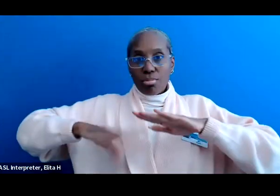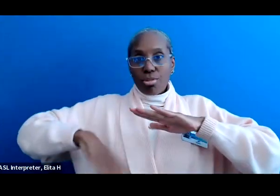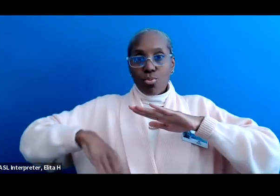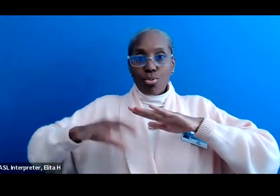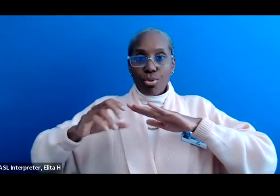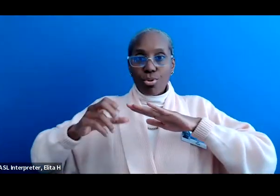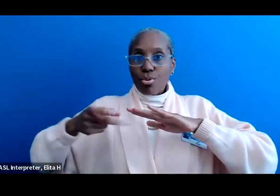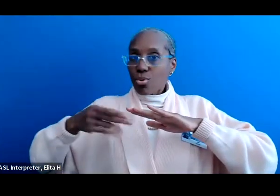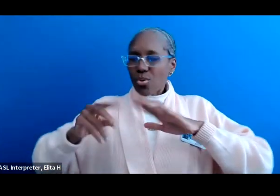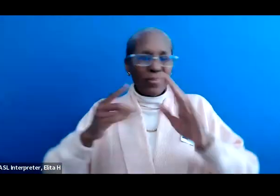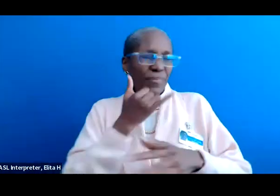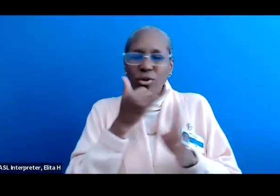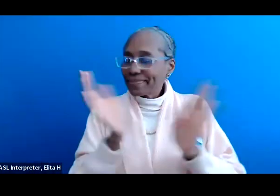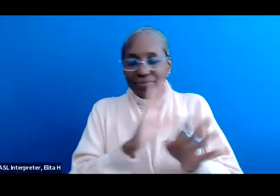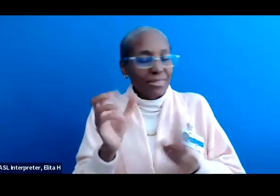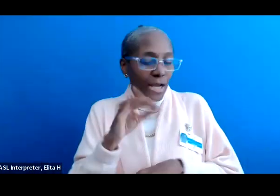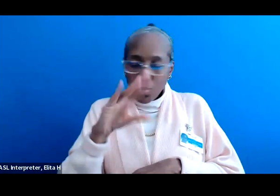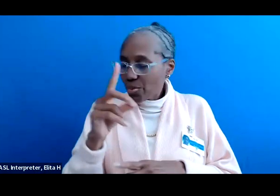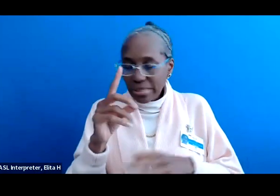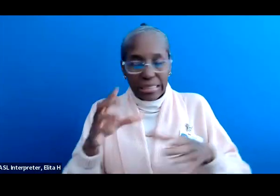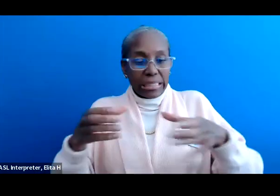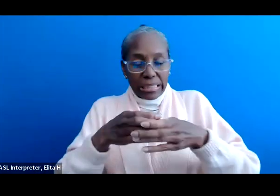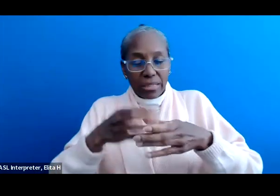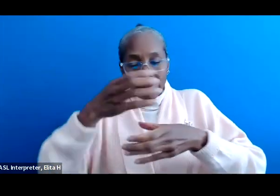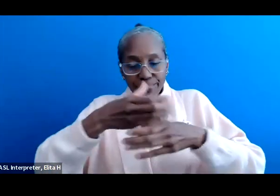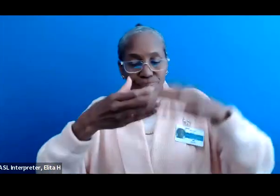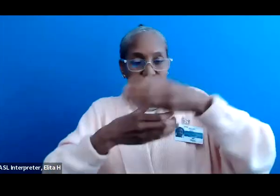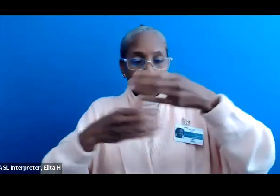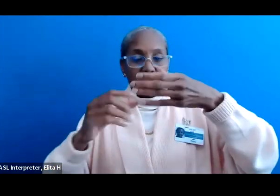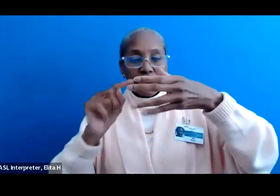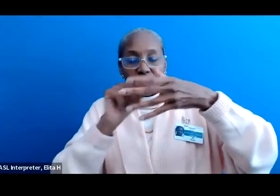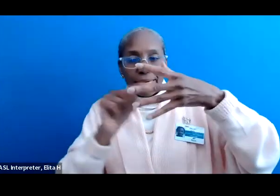Not in the cord, but in that intrathecal space, it is called.